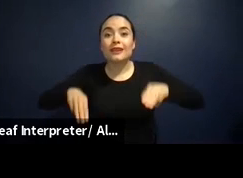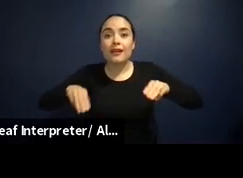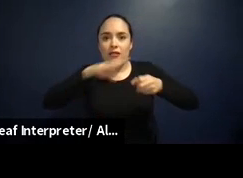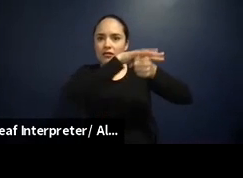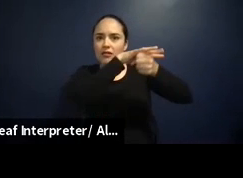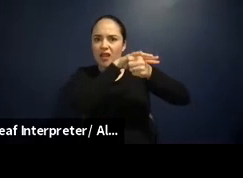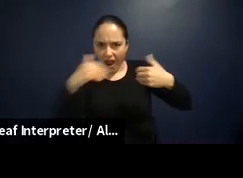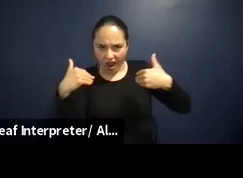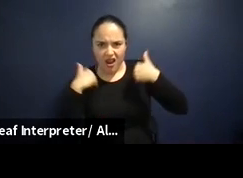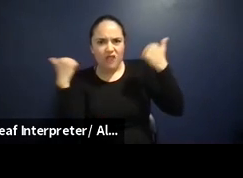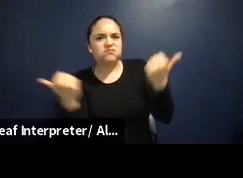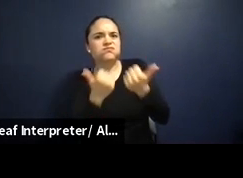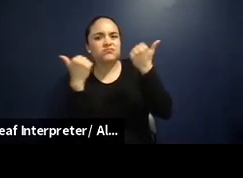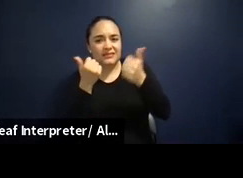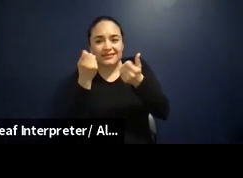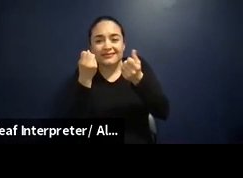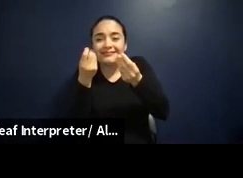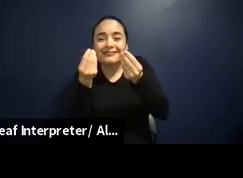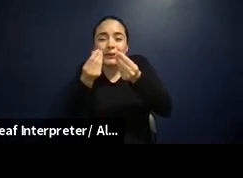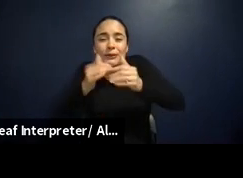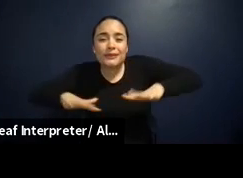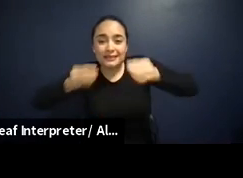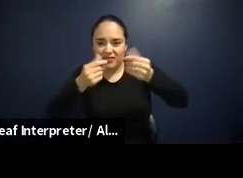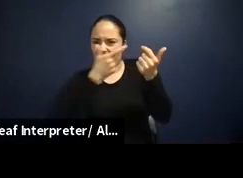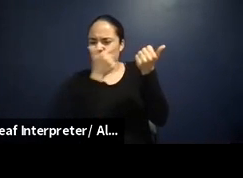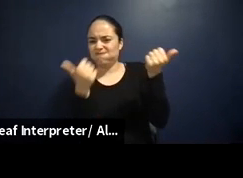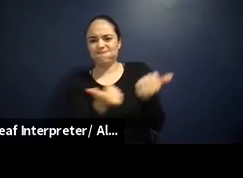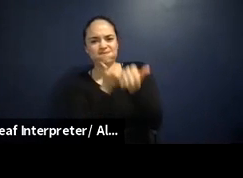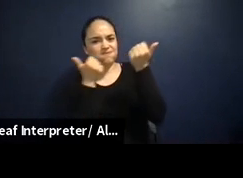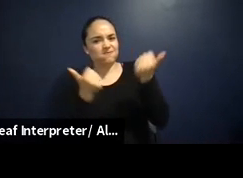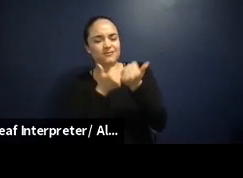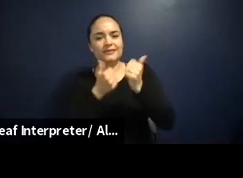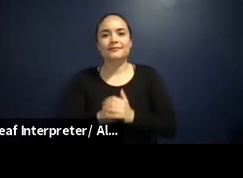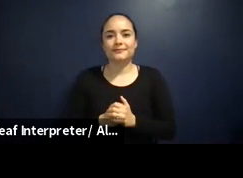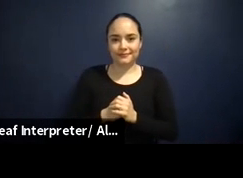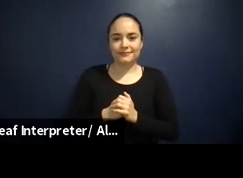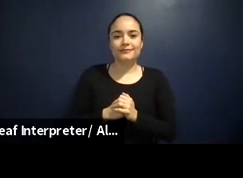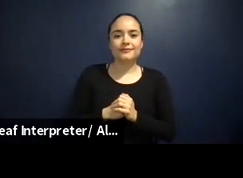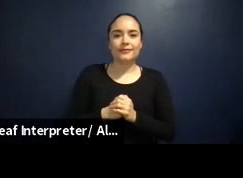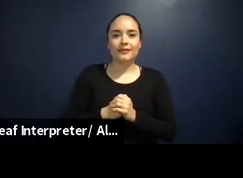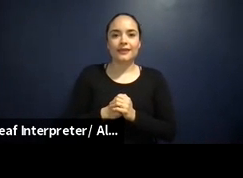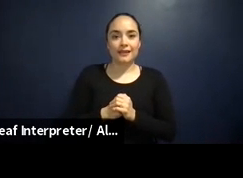So sandstone is very soft, and you can actually, if you had a tool,you could be scratching into the